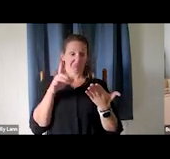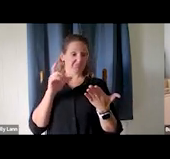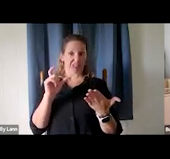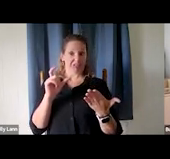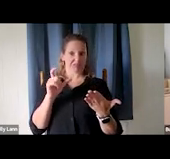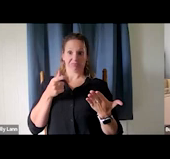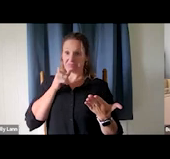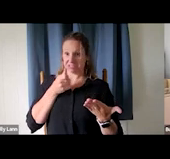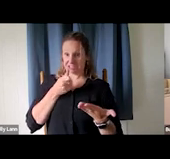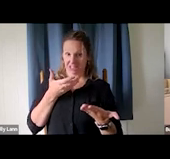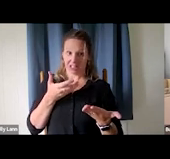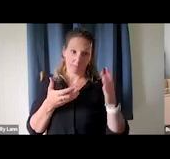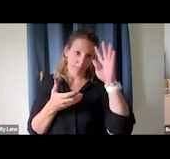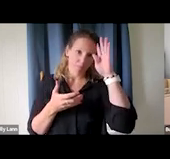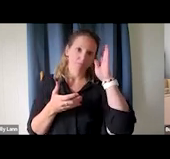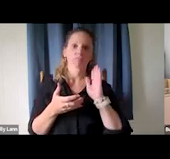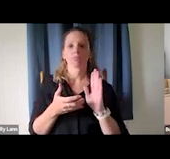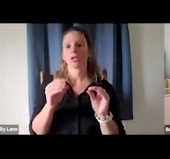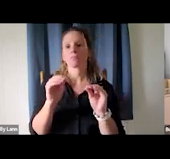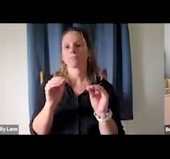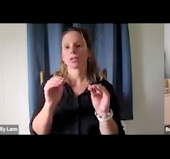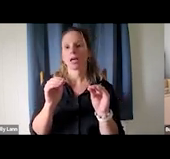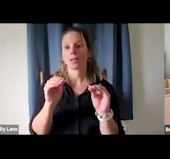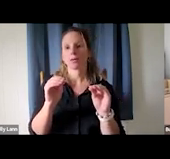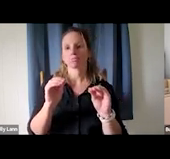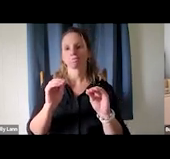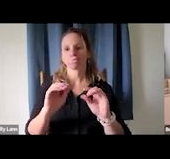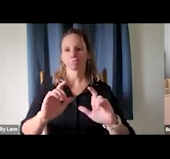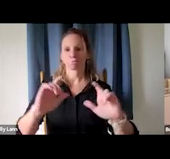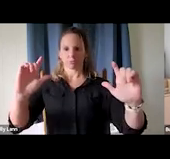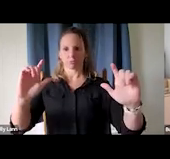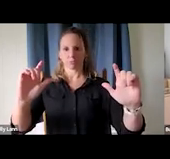And nothing is bolded because there's nothing of particular substance here.